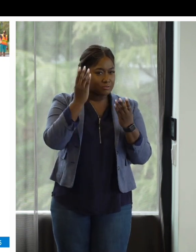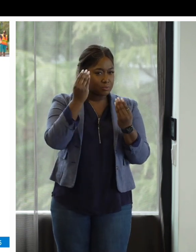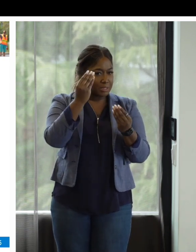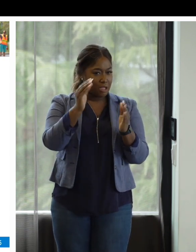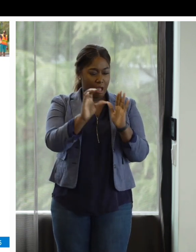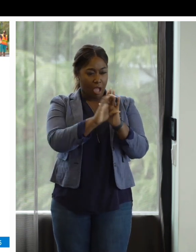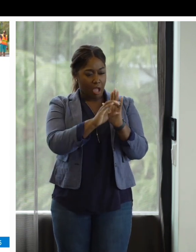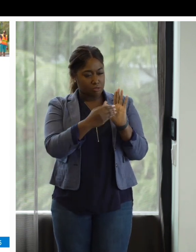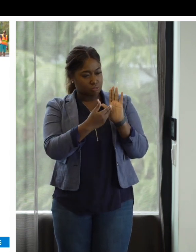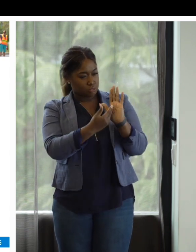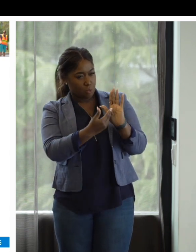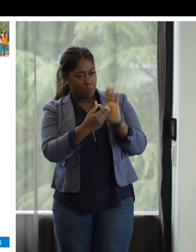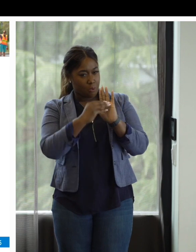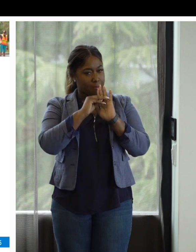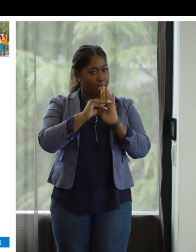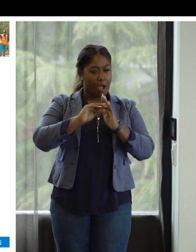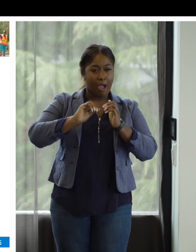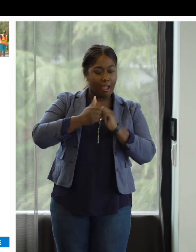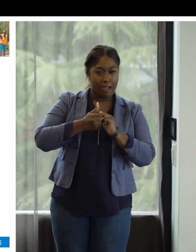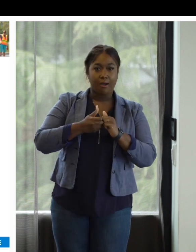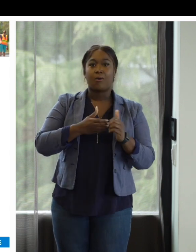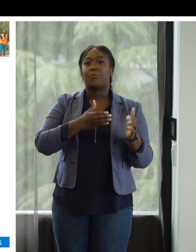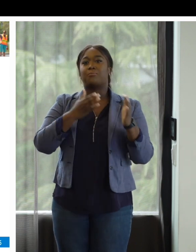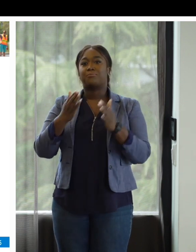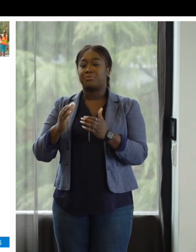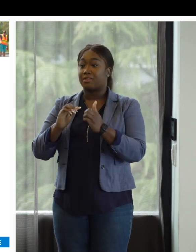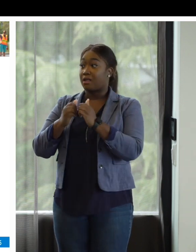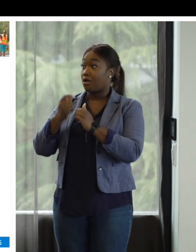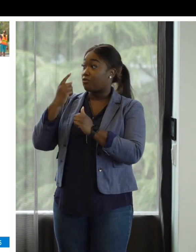model it how do you model it for out door spaces and how